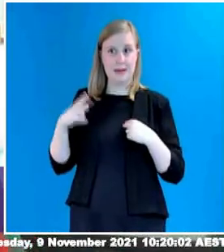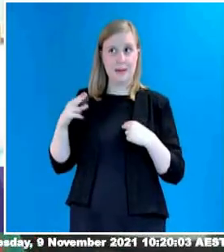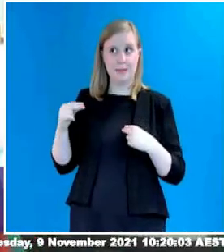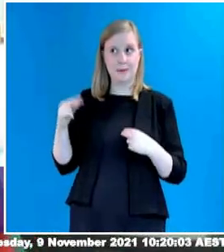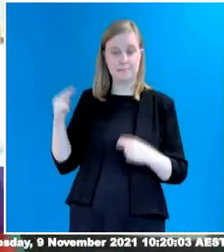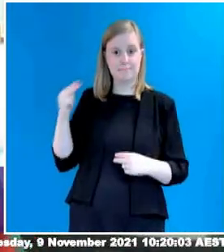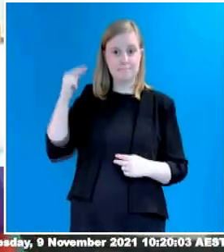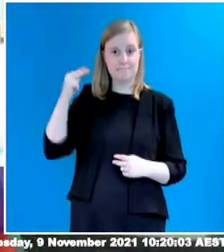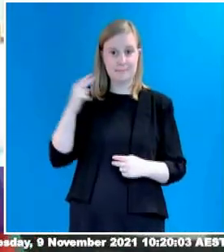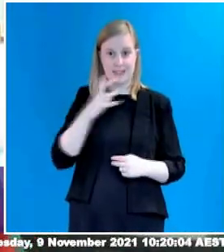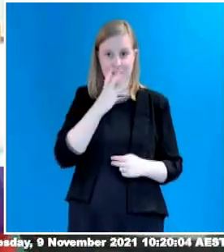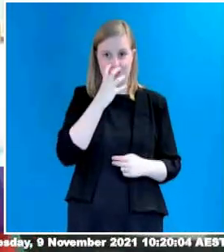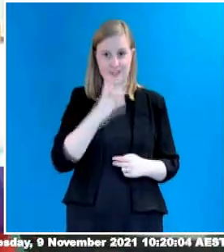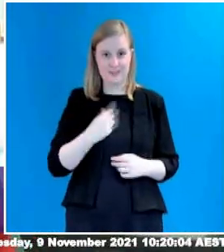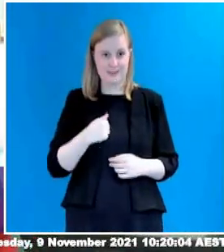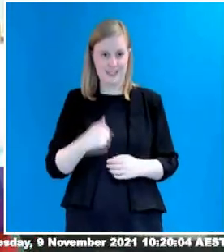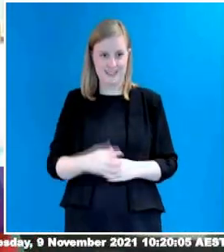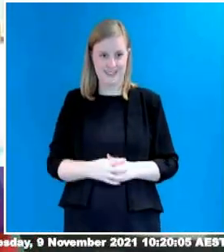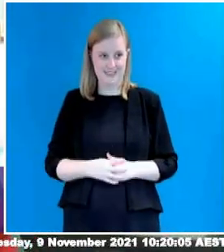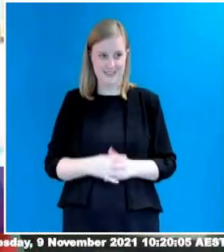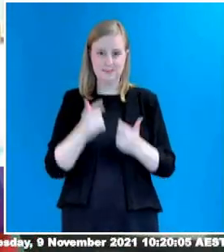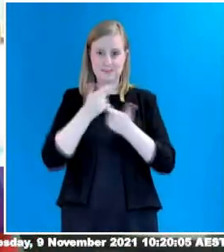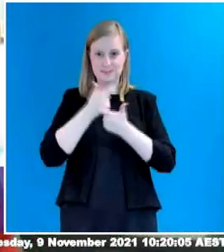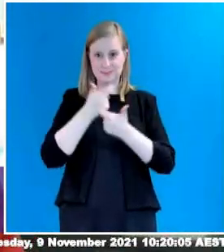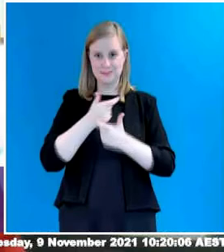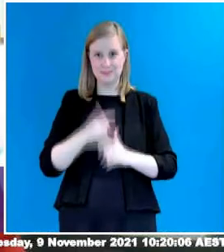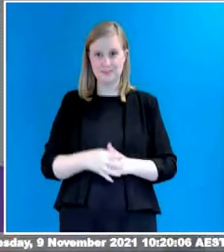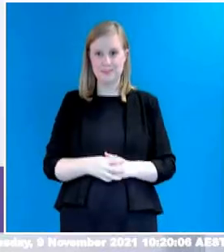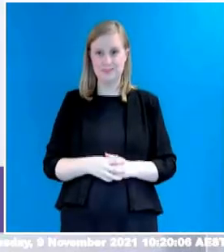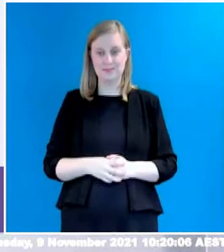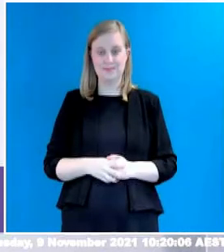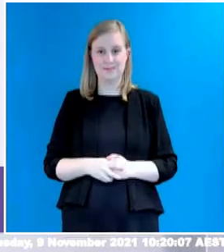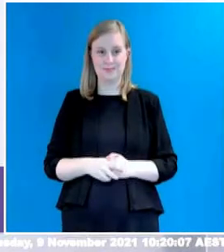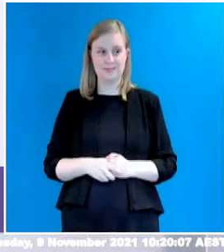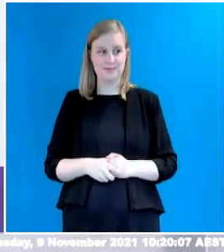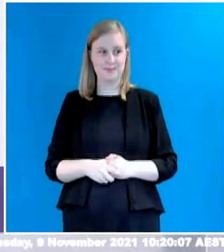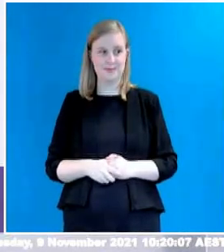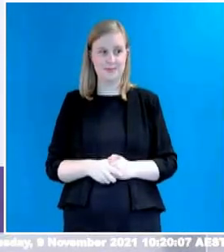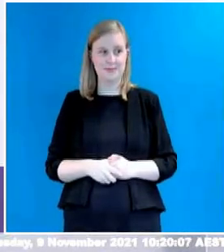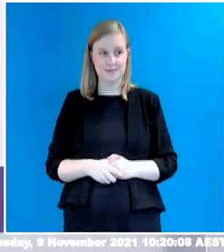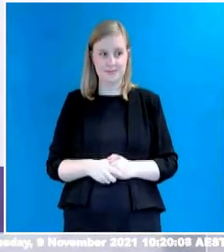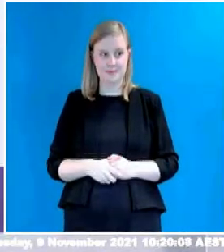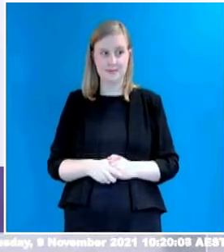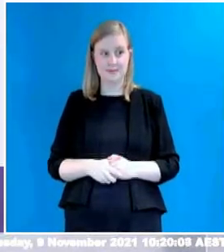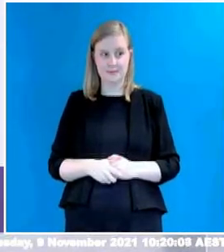Well, I was up to that part, in terms of if there is an allegation